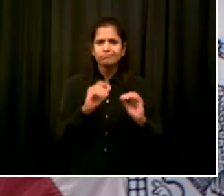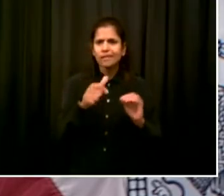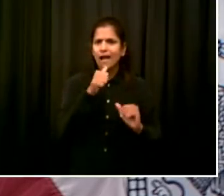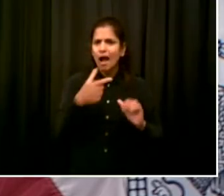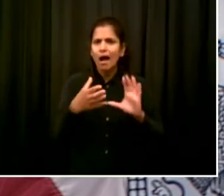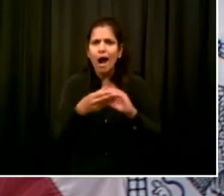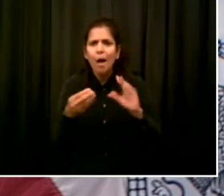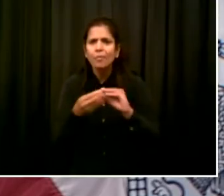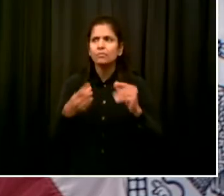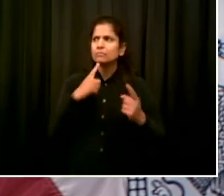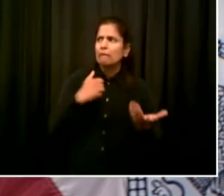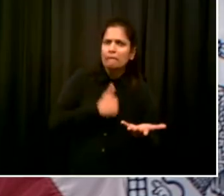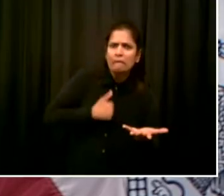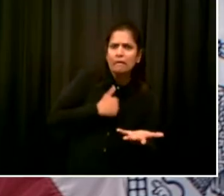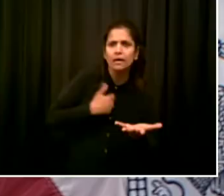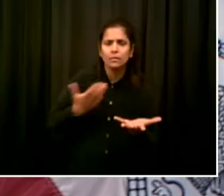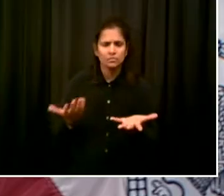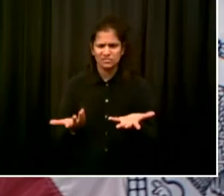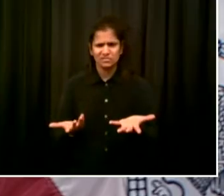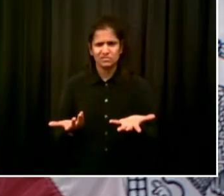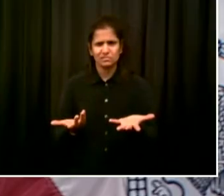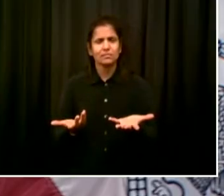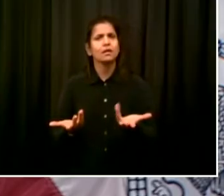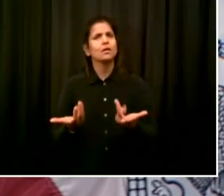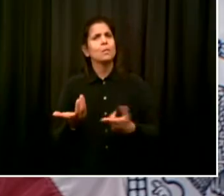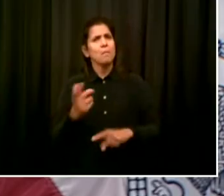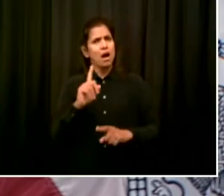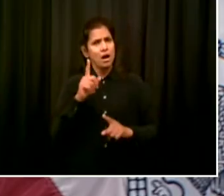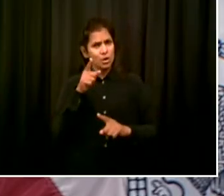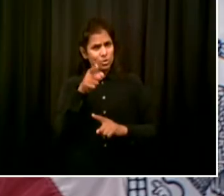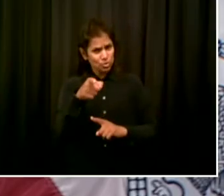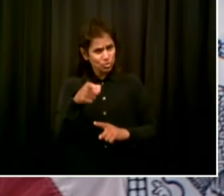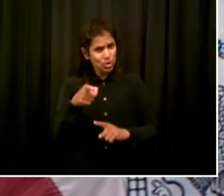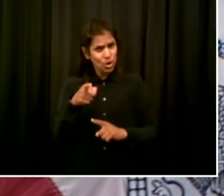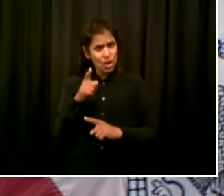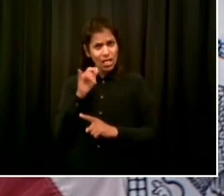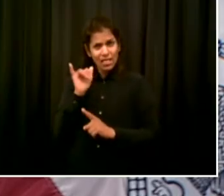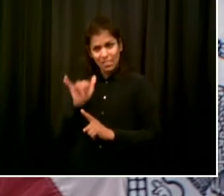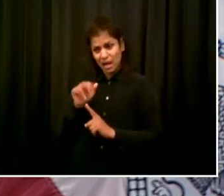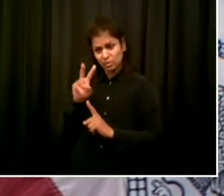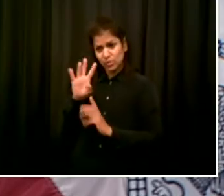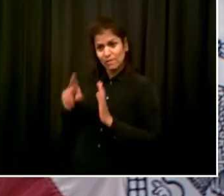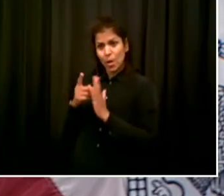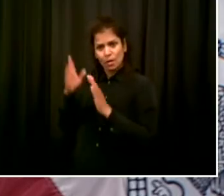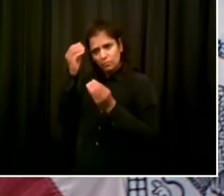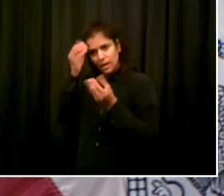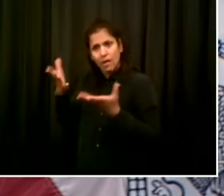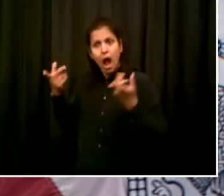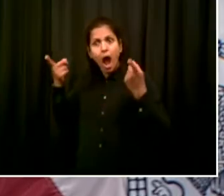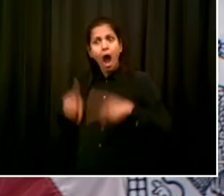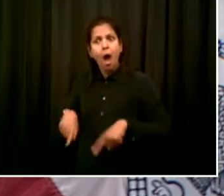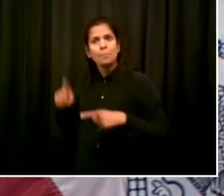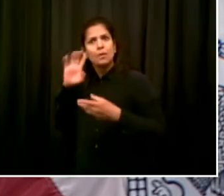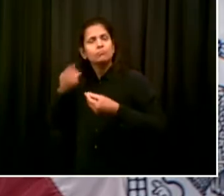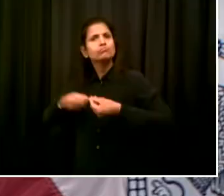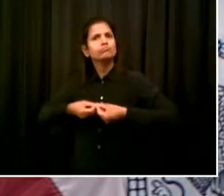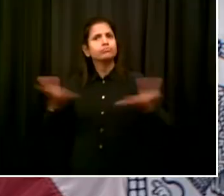TWEET IT WAS ONLY 24 HOURS WHENA ROEPRTER ASKED YOU ABOUT IT U YOCODENMN THE ATTAC K DURING THAT TIME YOU FOUND TIME